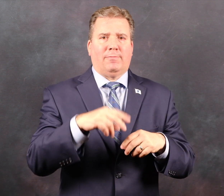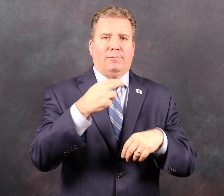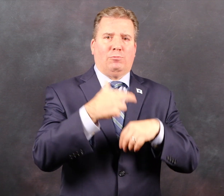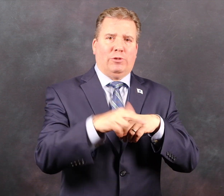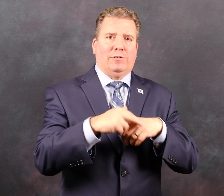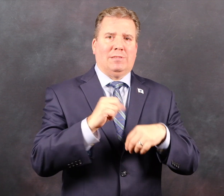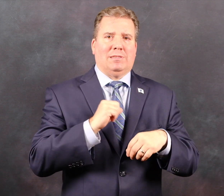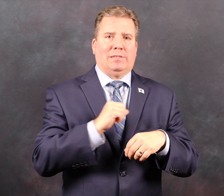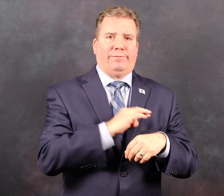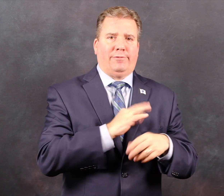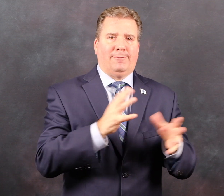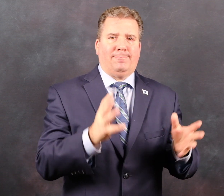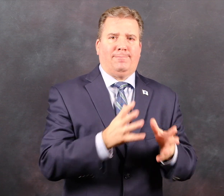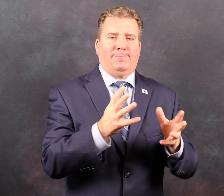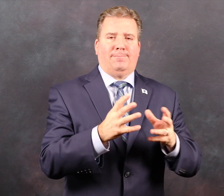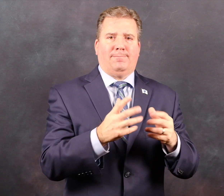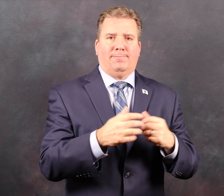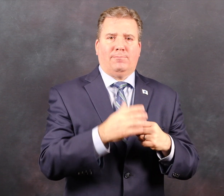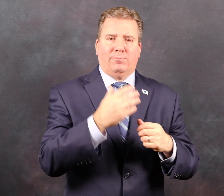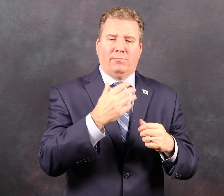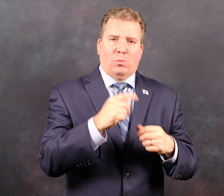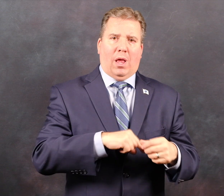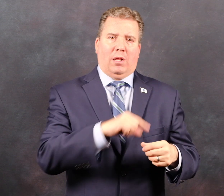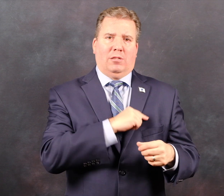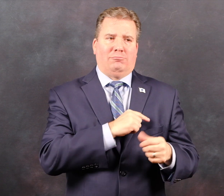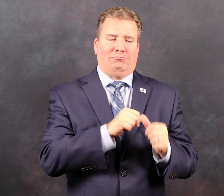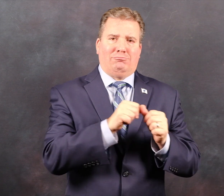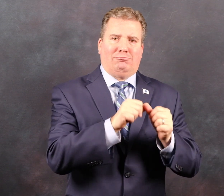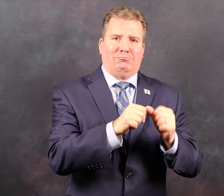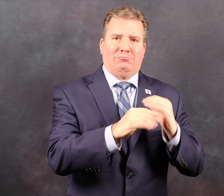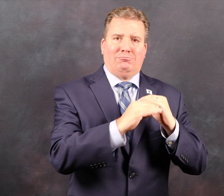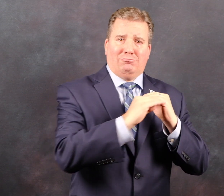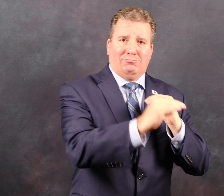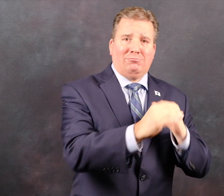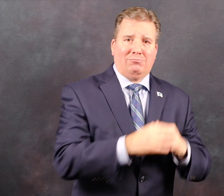staff to ensure continued quality service.